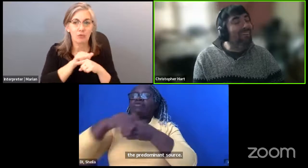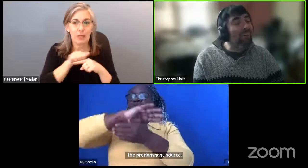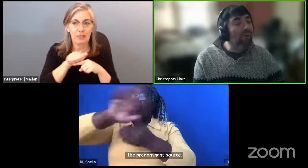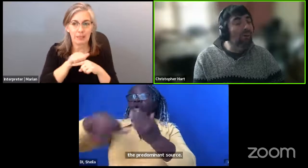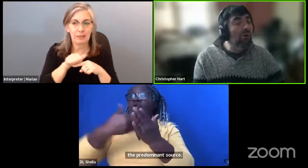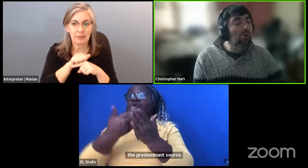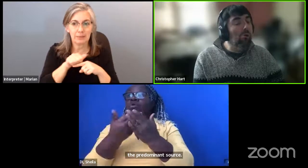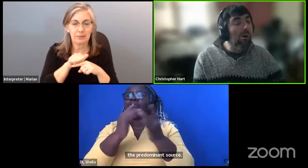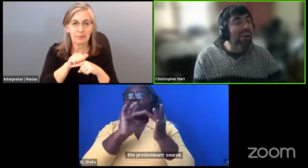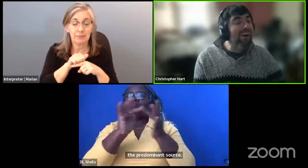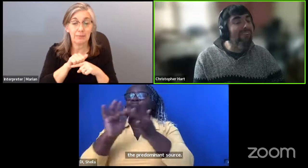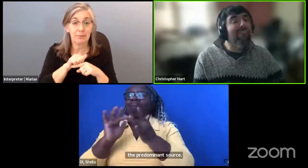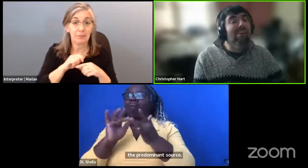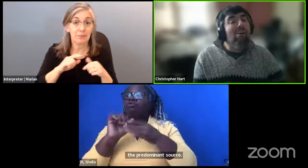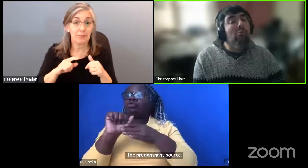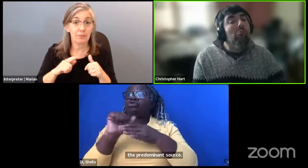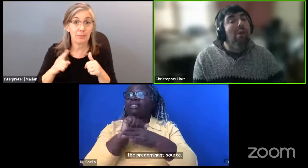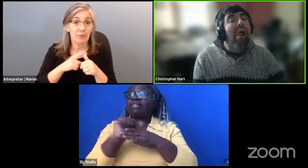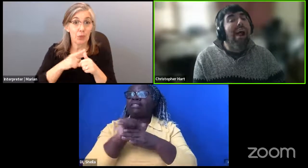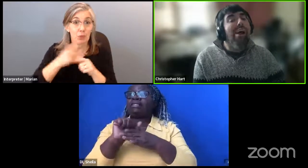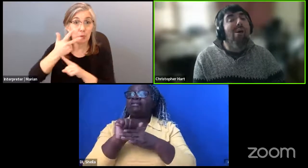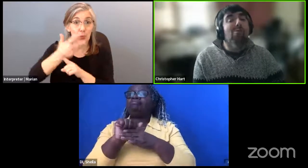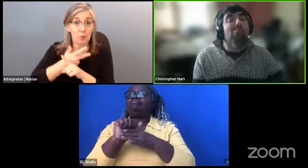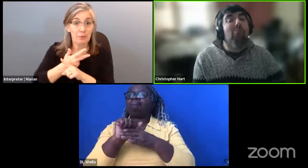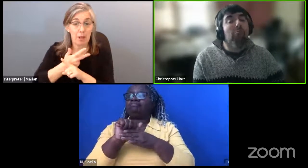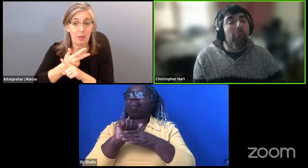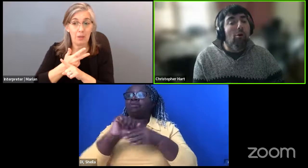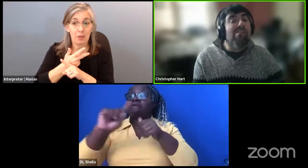this is all virtual.